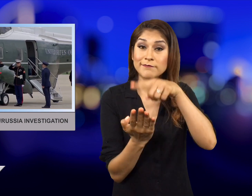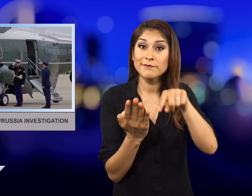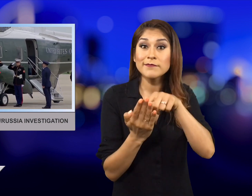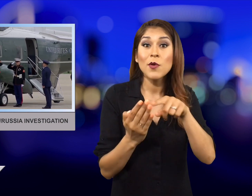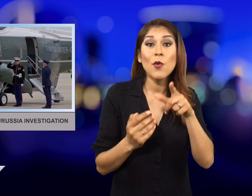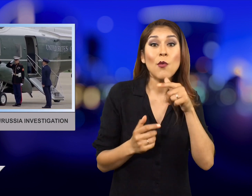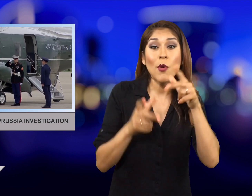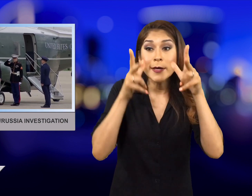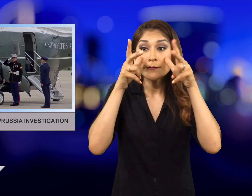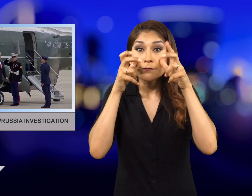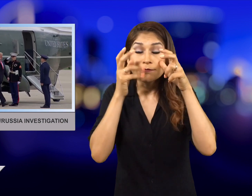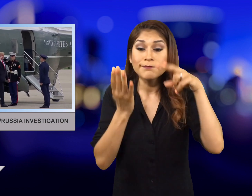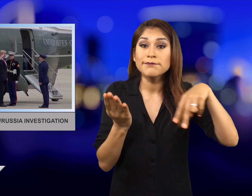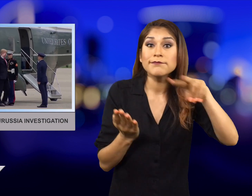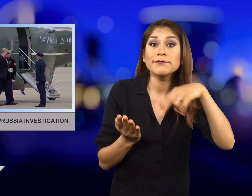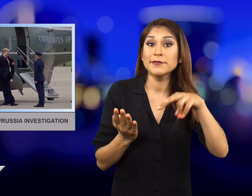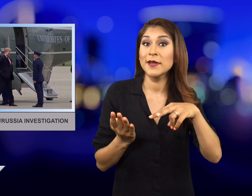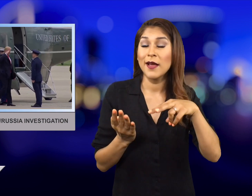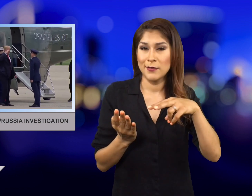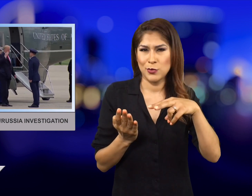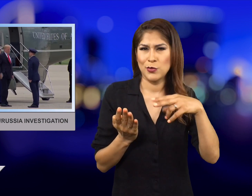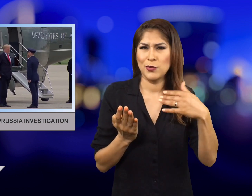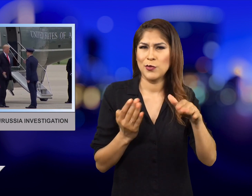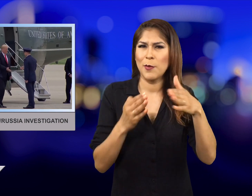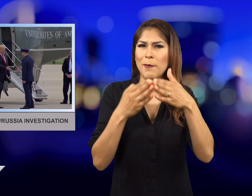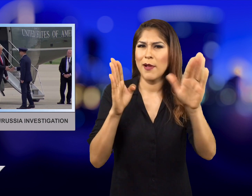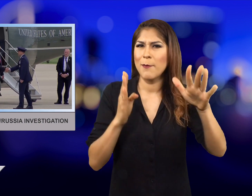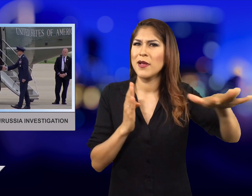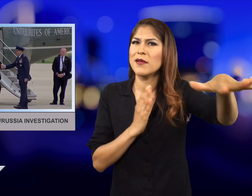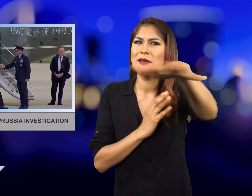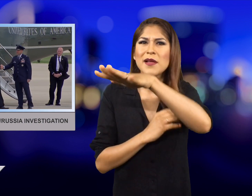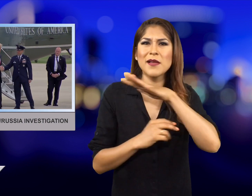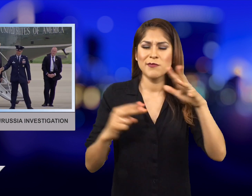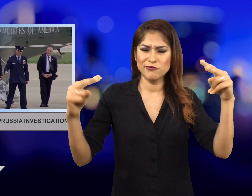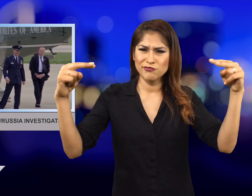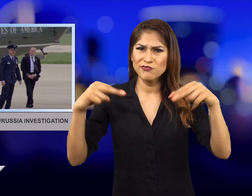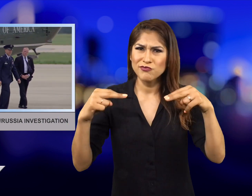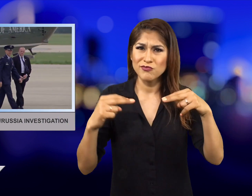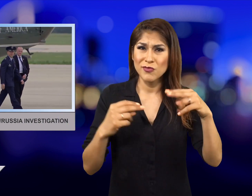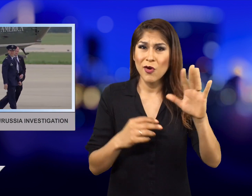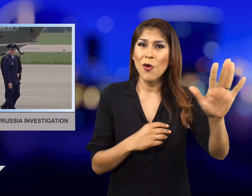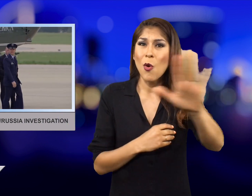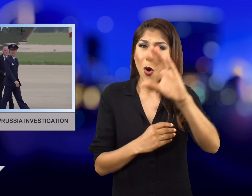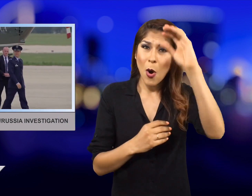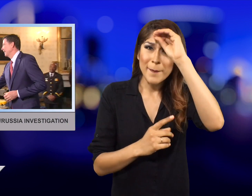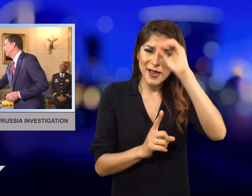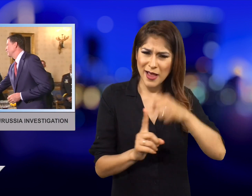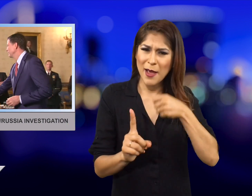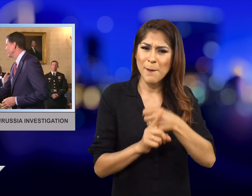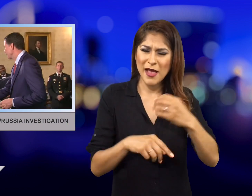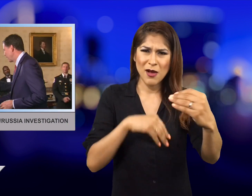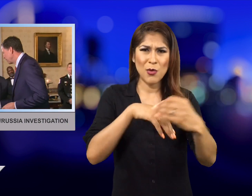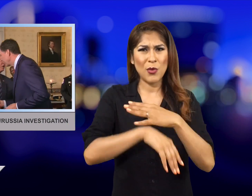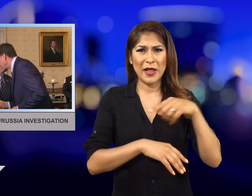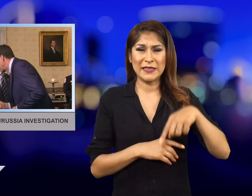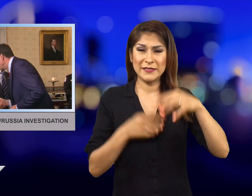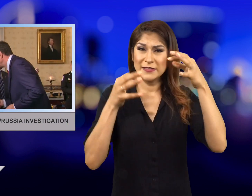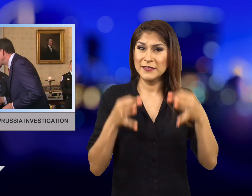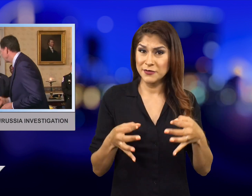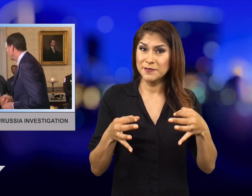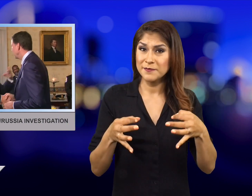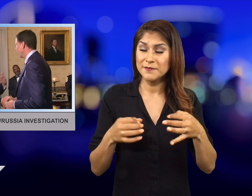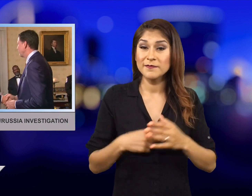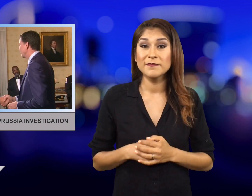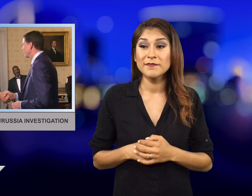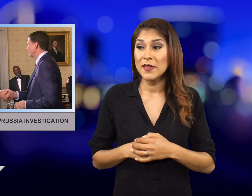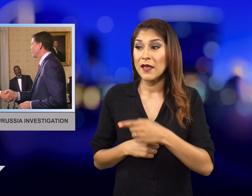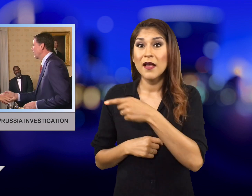of public opinion.